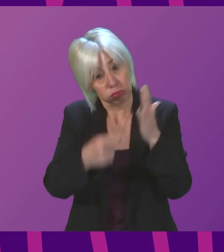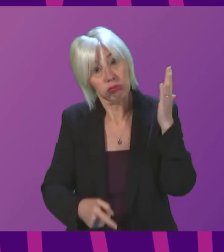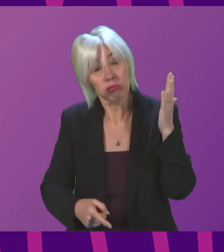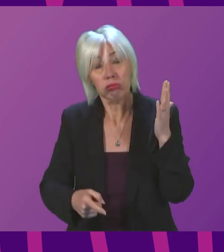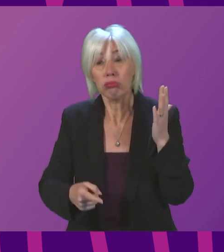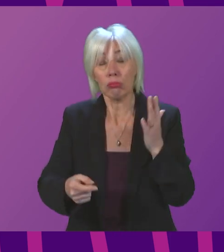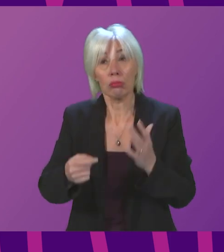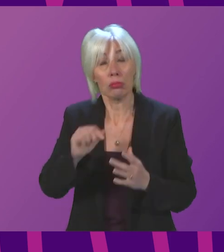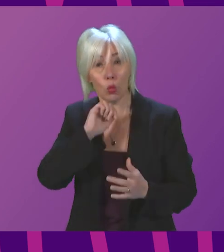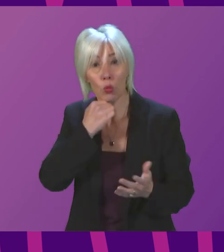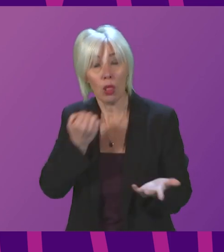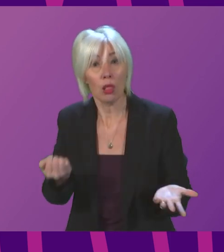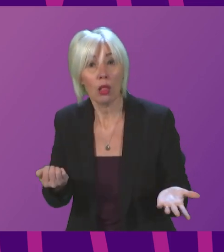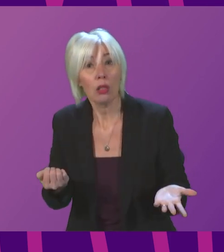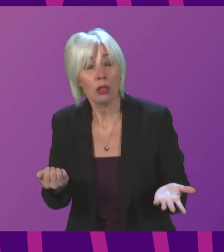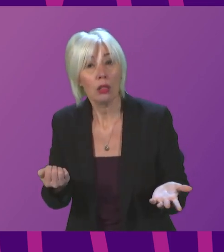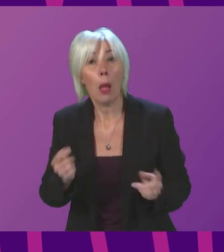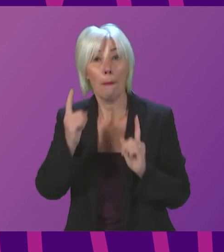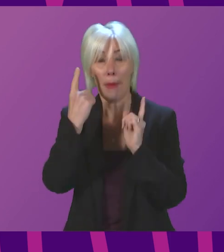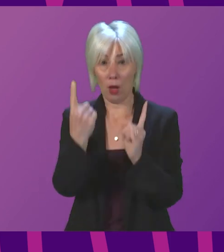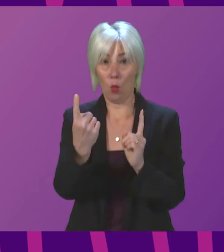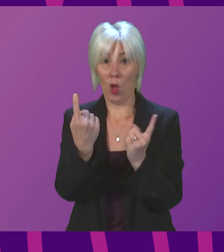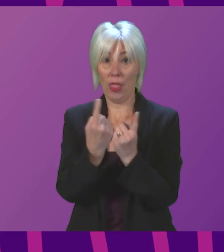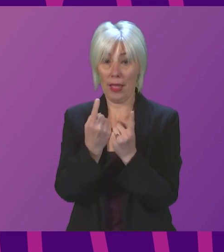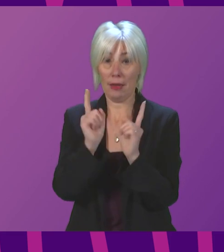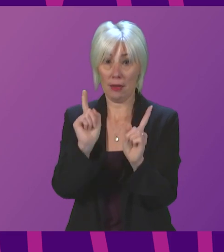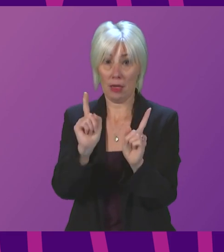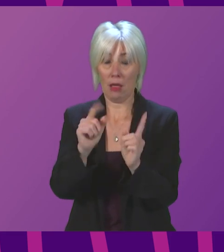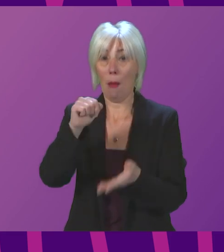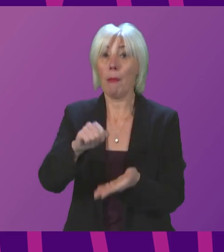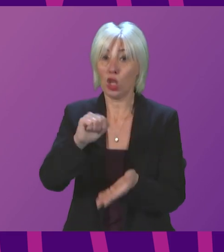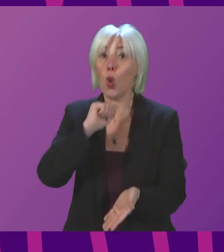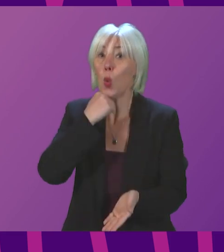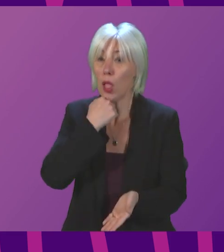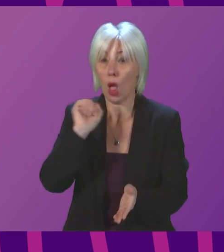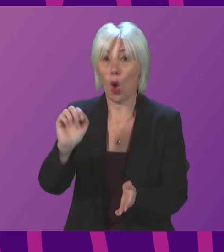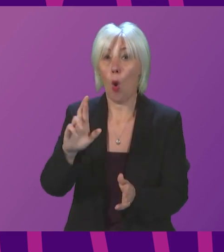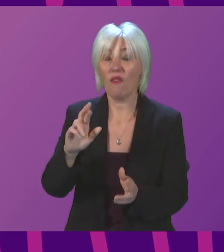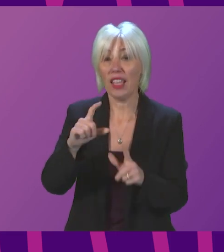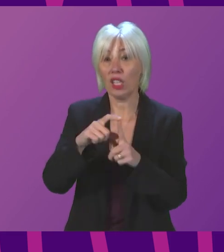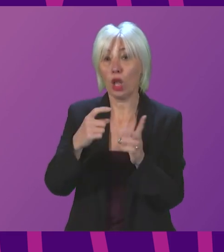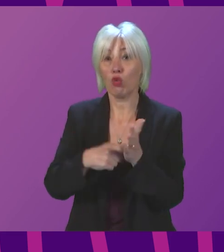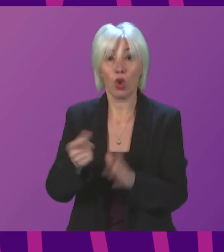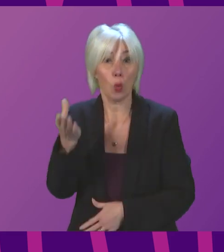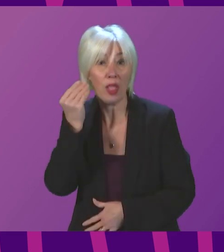hope that he will listen carefully to one thing that the budget will do, which I am